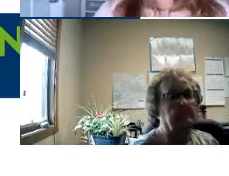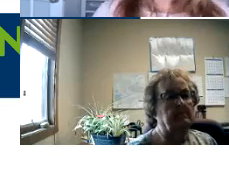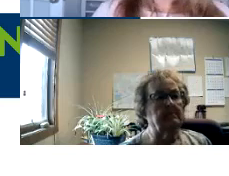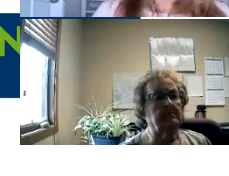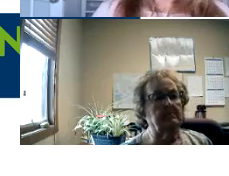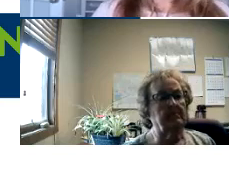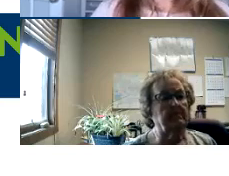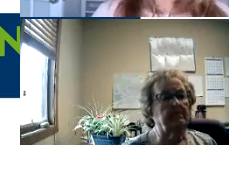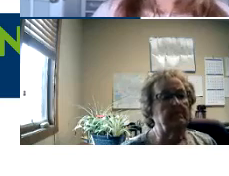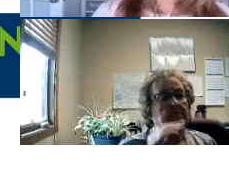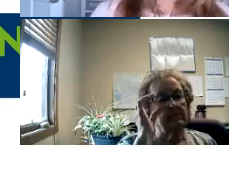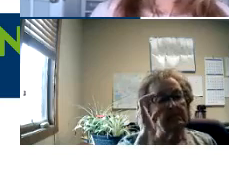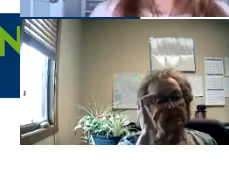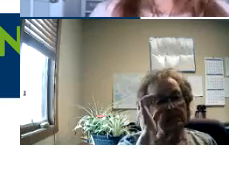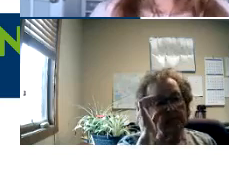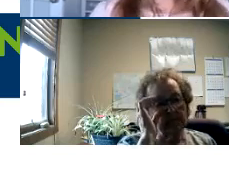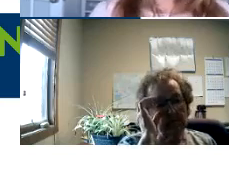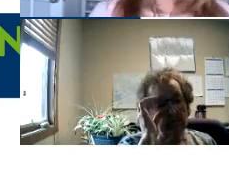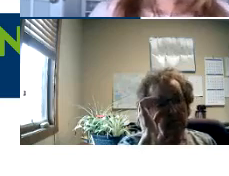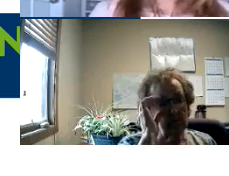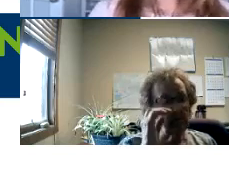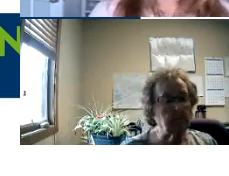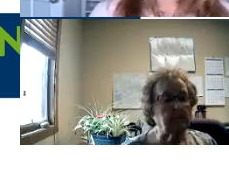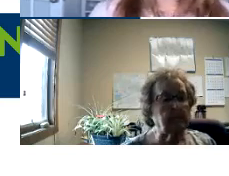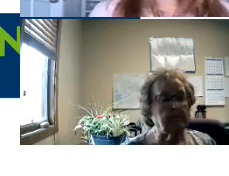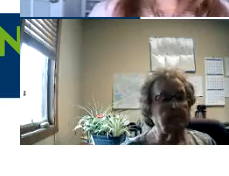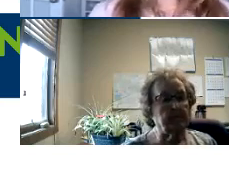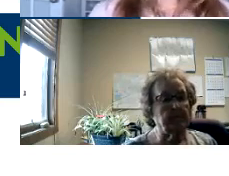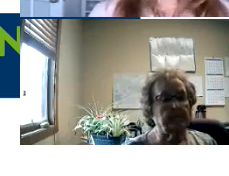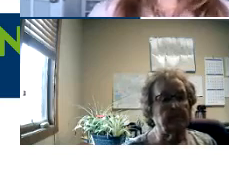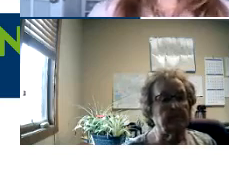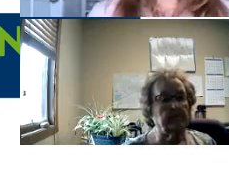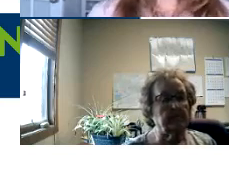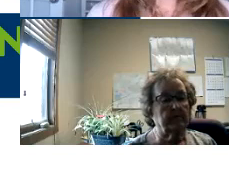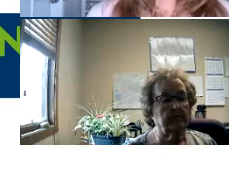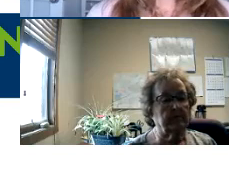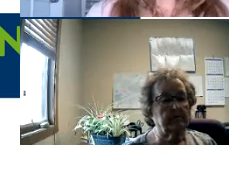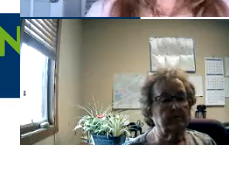lot of times have questions about 245D services and the qualifications of staff.